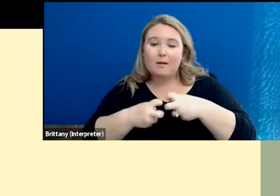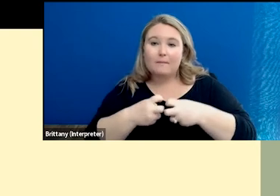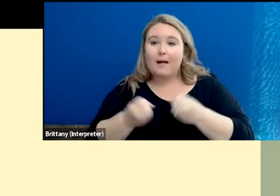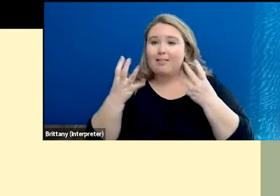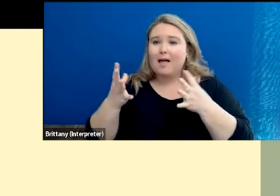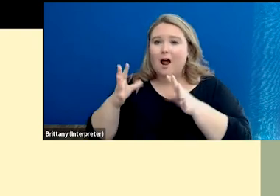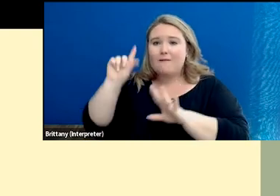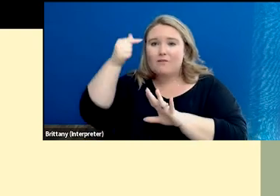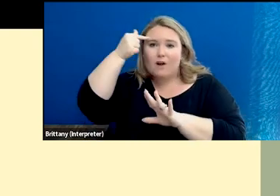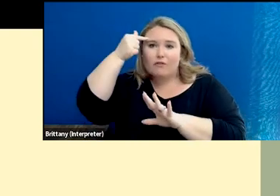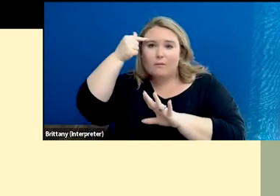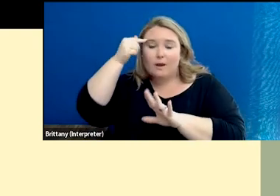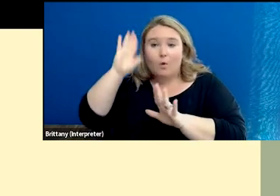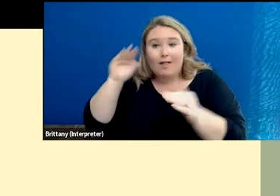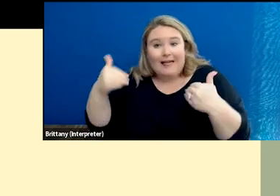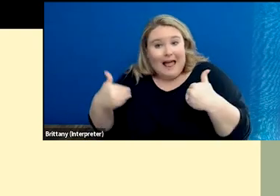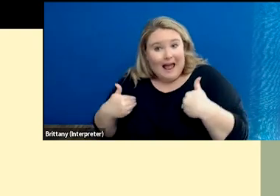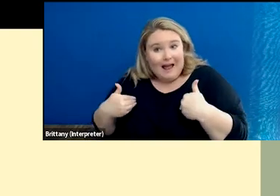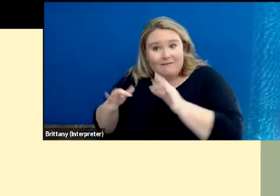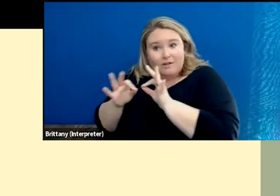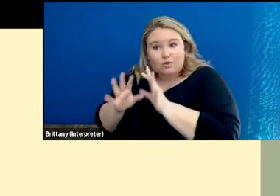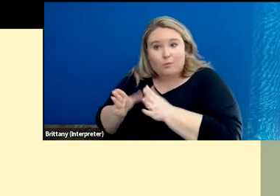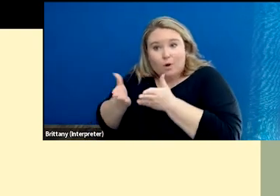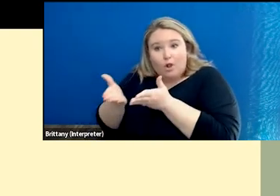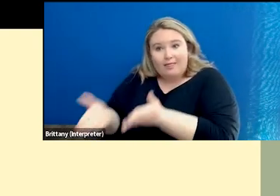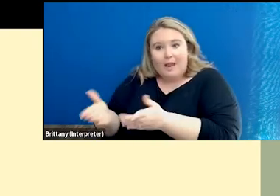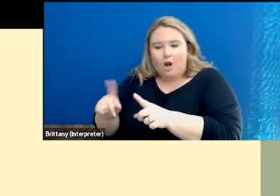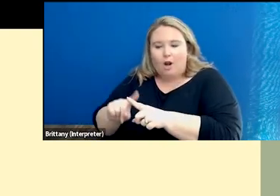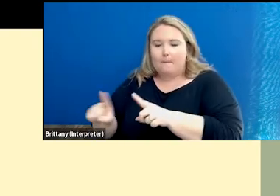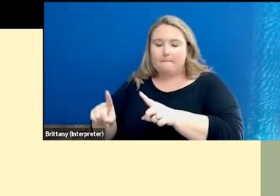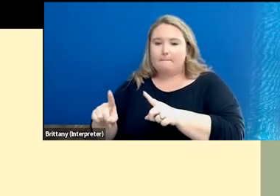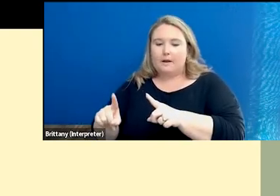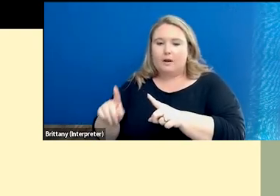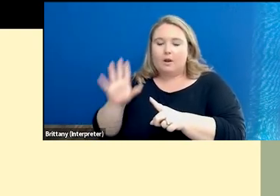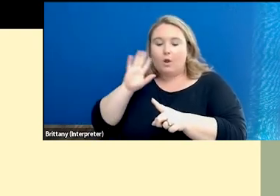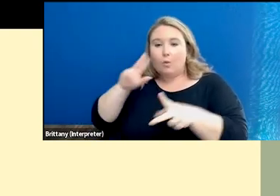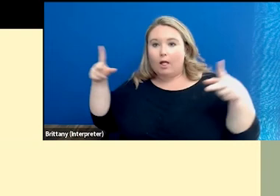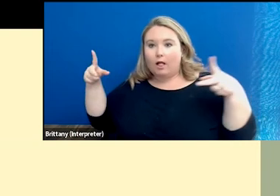but the TV station cuts off the interpreter and they call it don't crop the interpreter